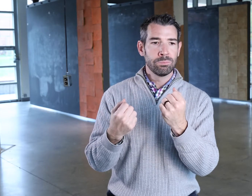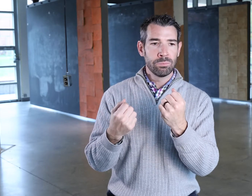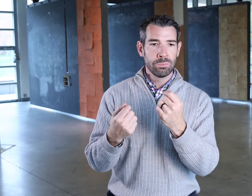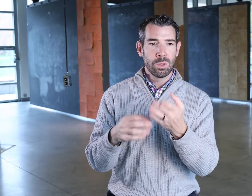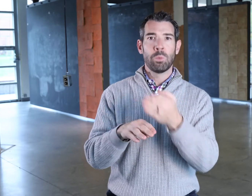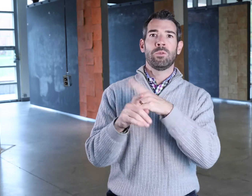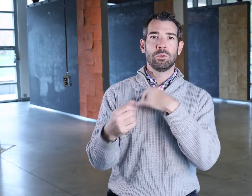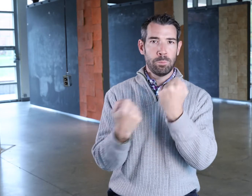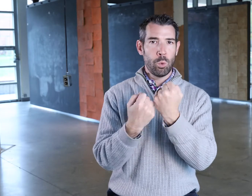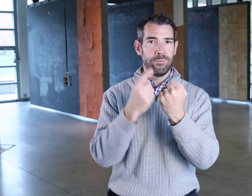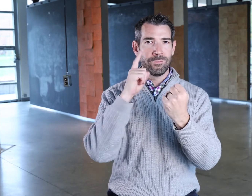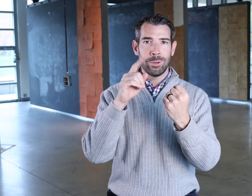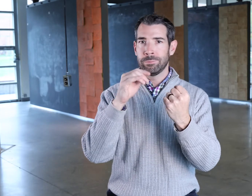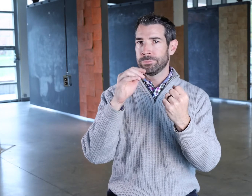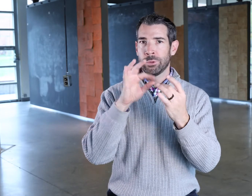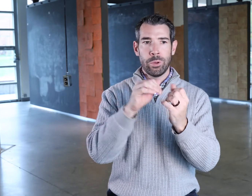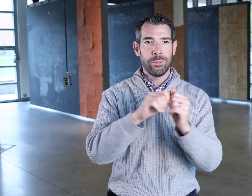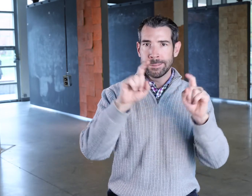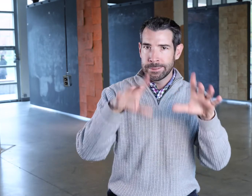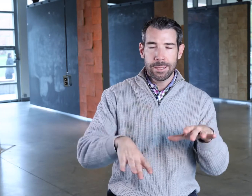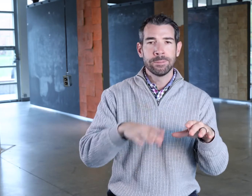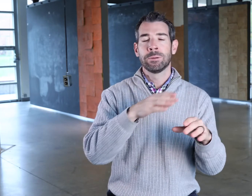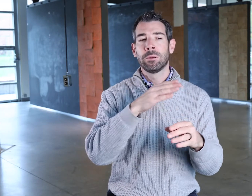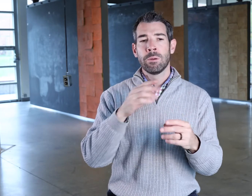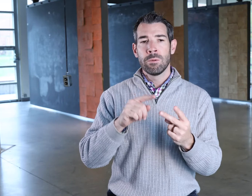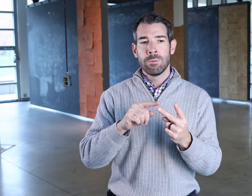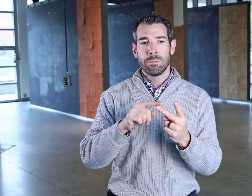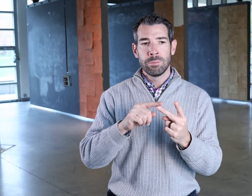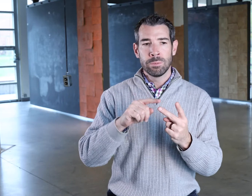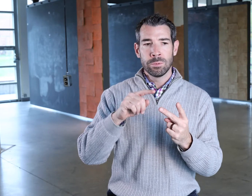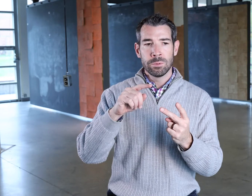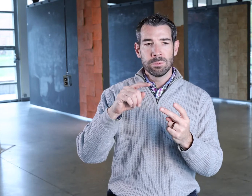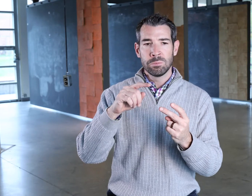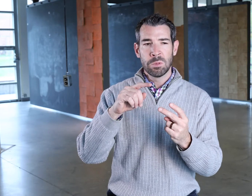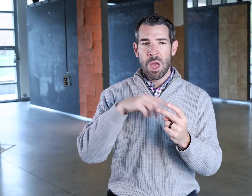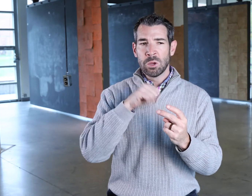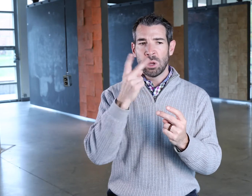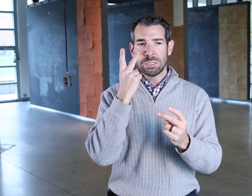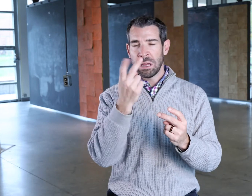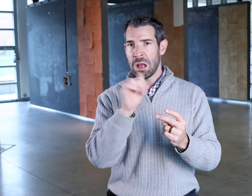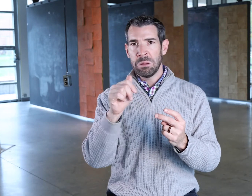They were willing to provide extra support for testing. I also didn't have any difficulty